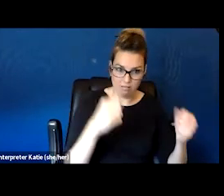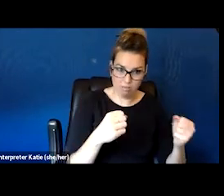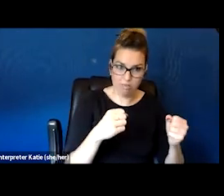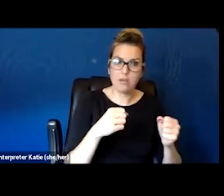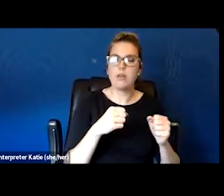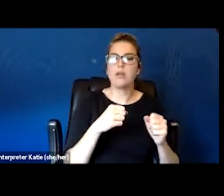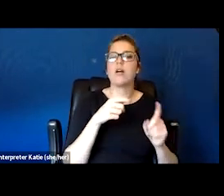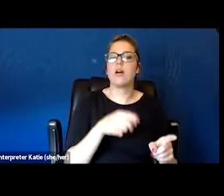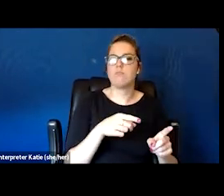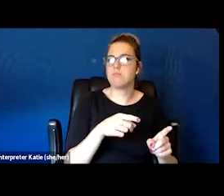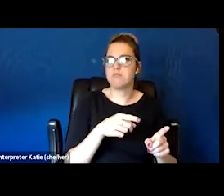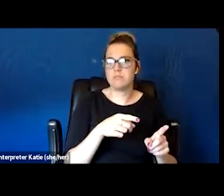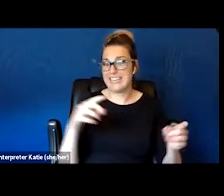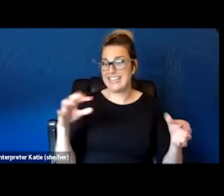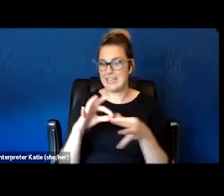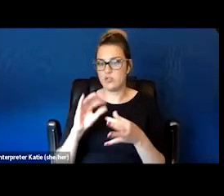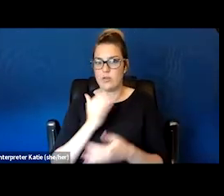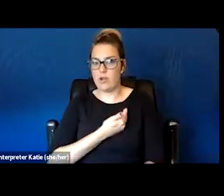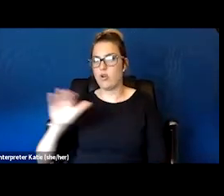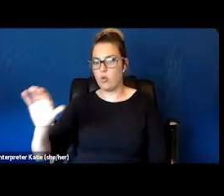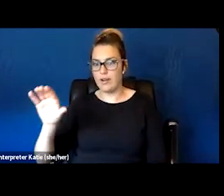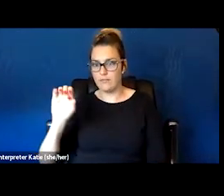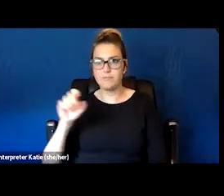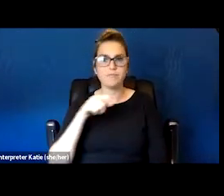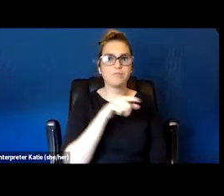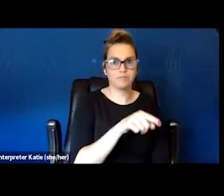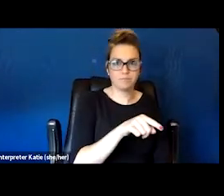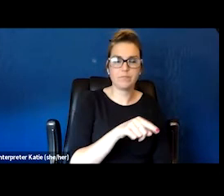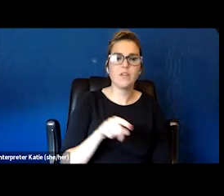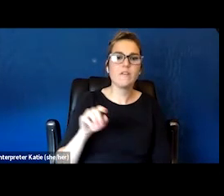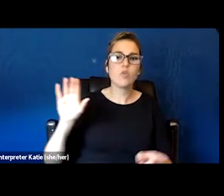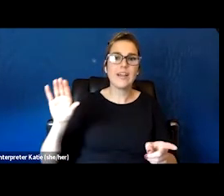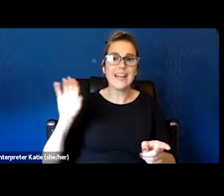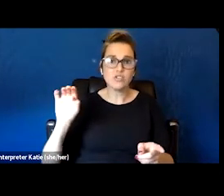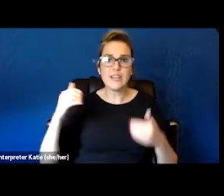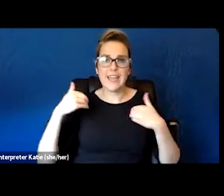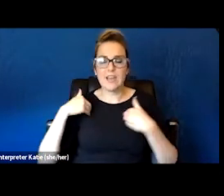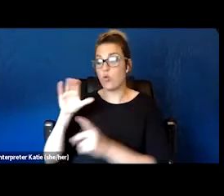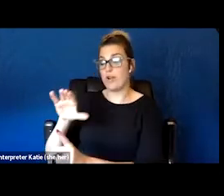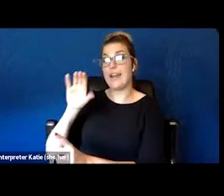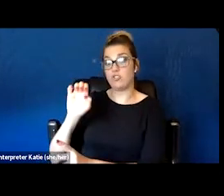We have three access points in our community for Coordinated Entry. We have a phone line, the 211 line,